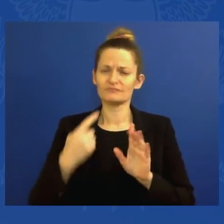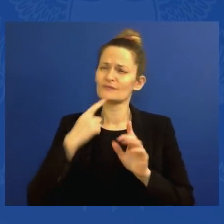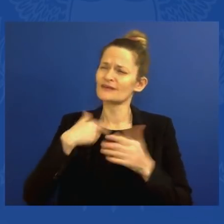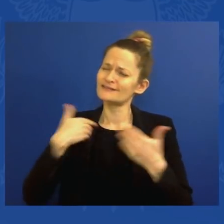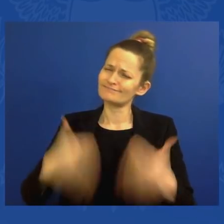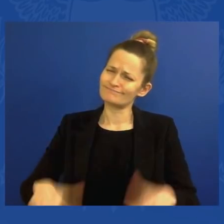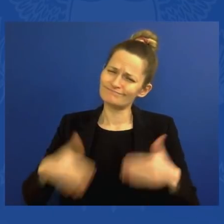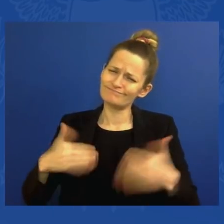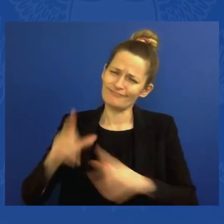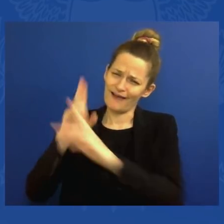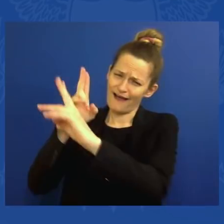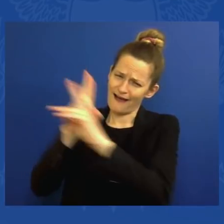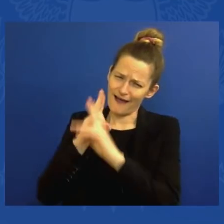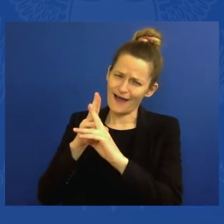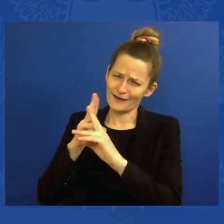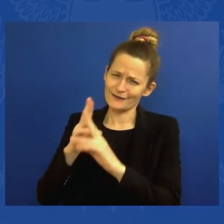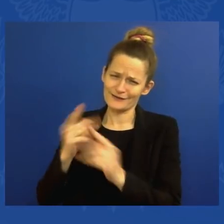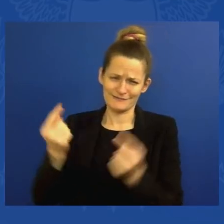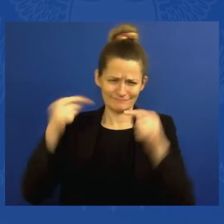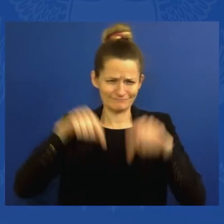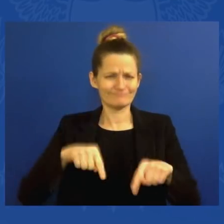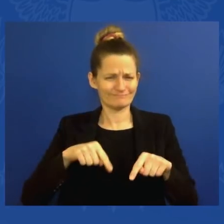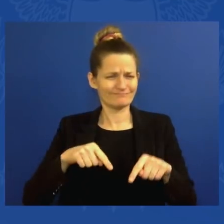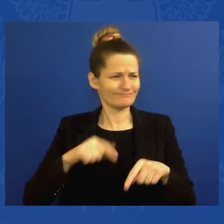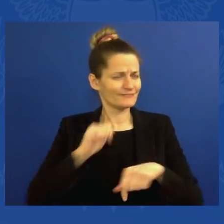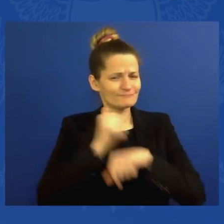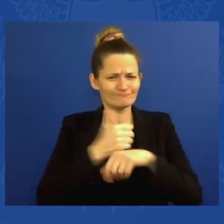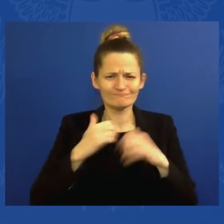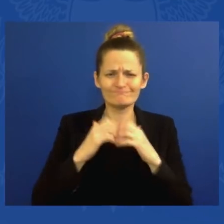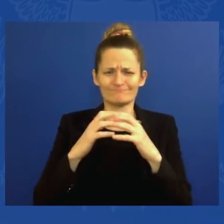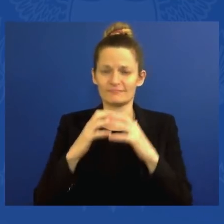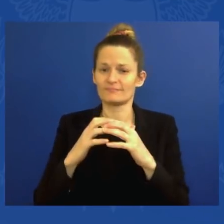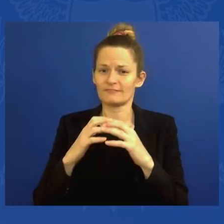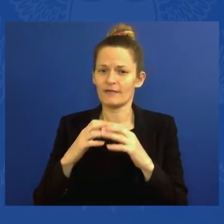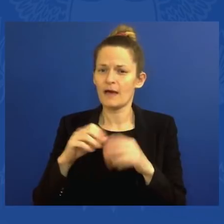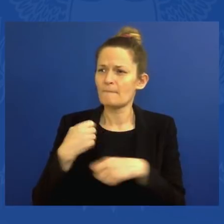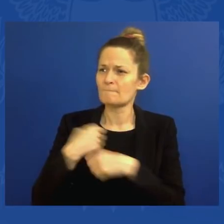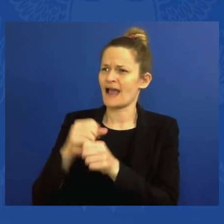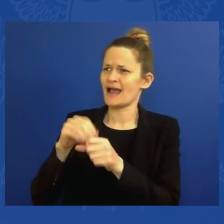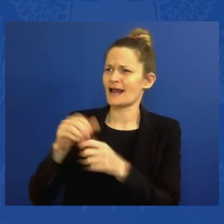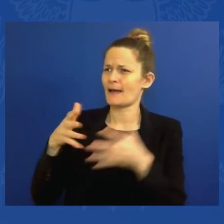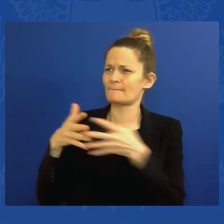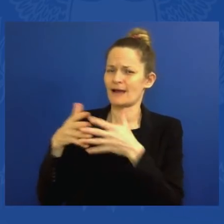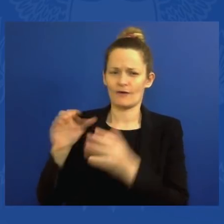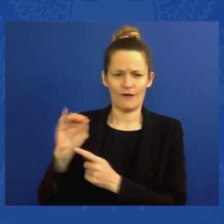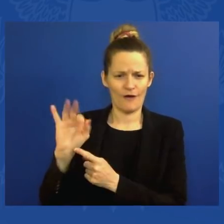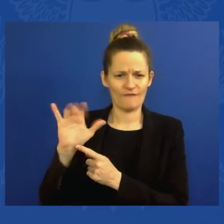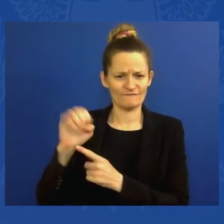helping deliver on the president's vision for a future that's made an all of America by all of America's workers.